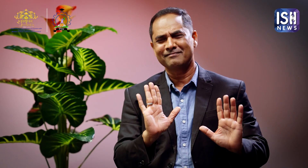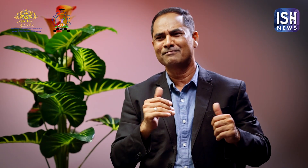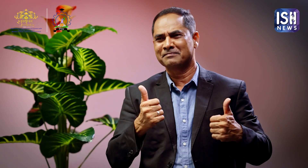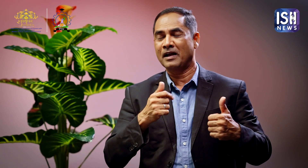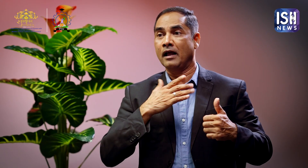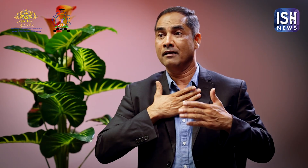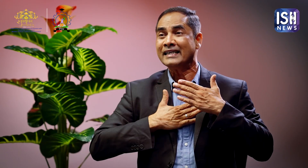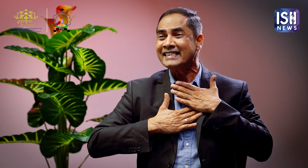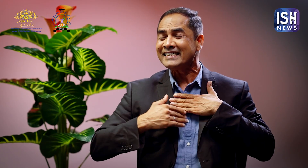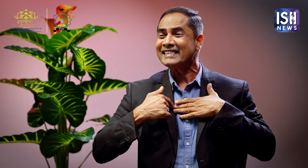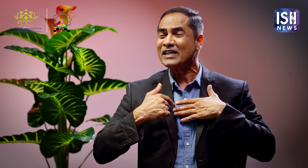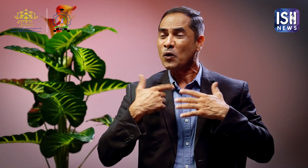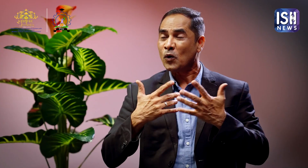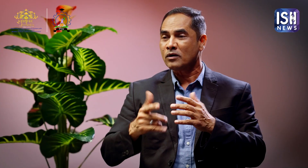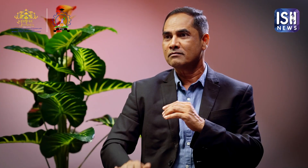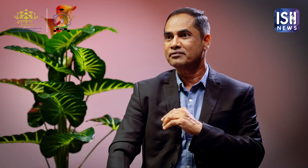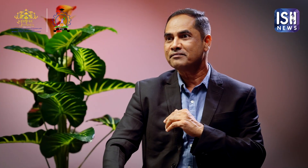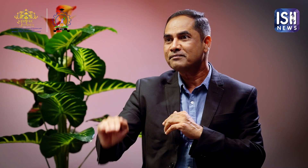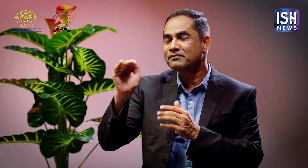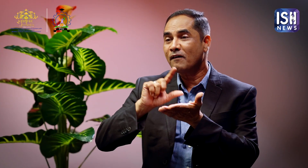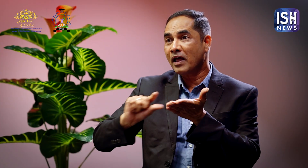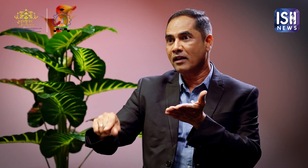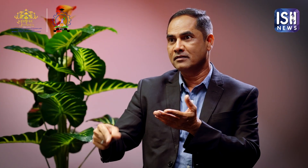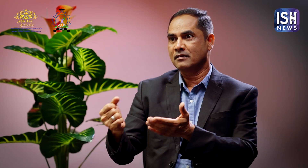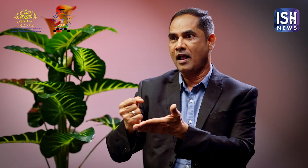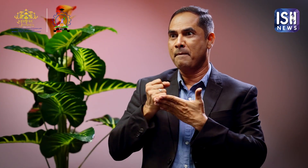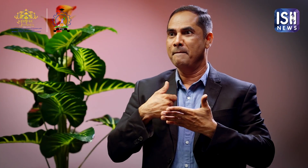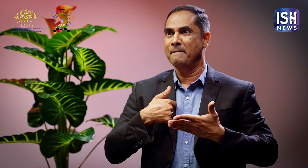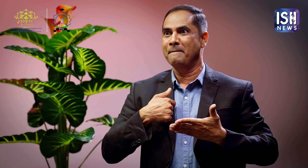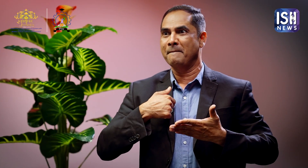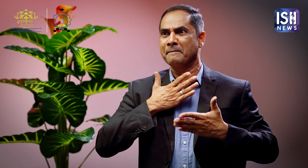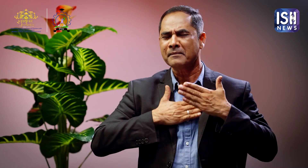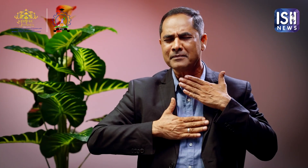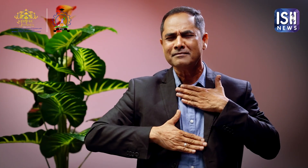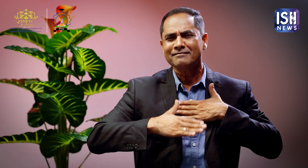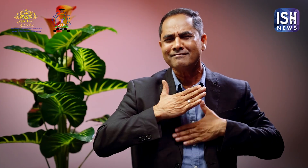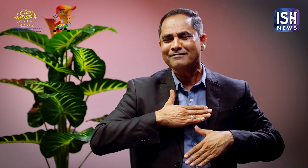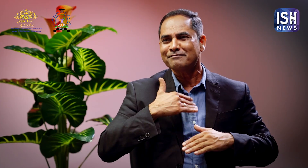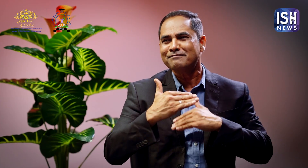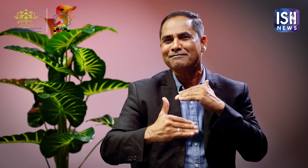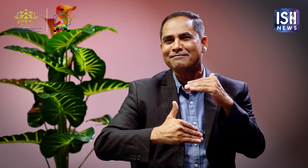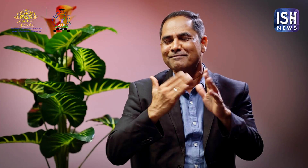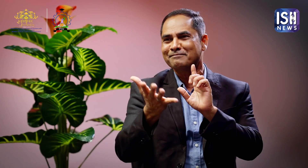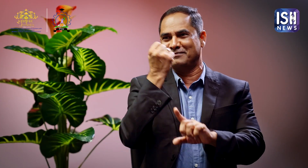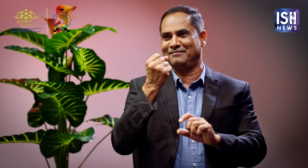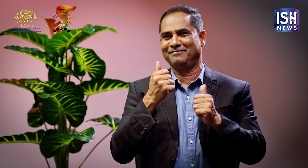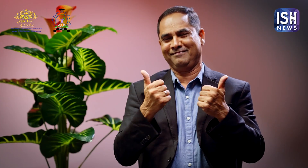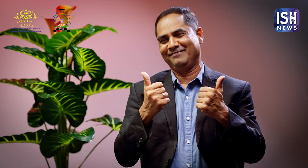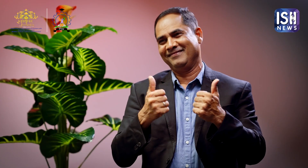I faced them patiently, a resilience I developed from my childhood experiences in the village. With the strength of that patience, I moved forward steadily and ultimately earned my PhD degree.